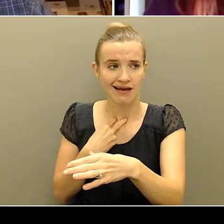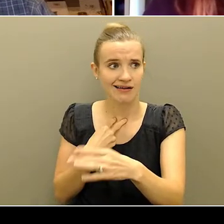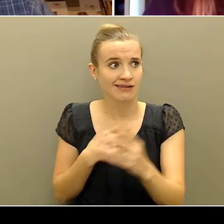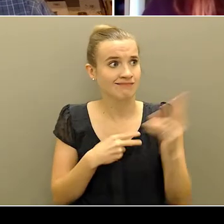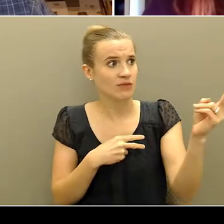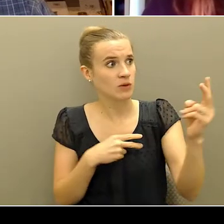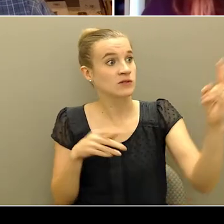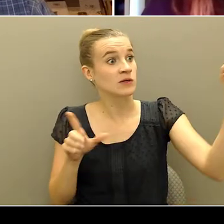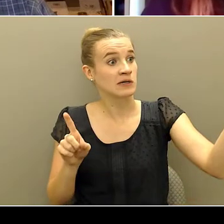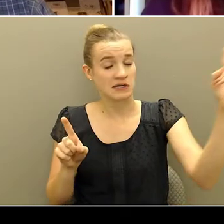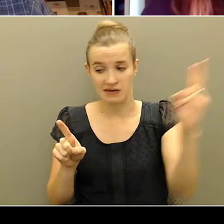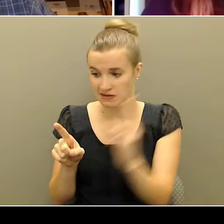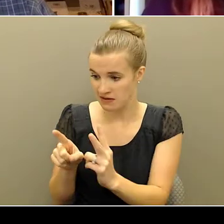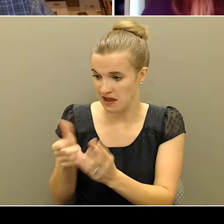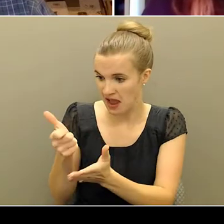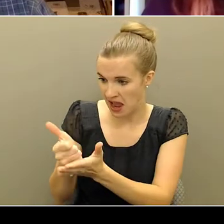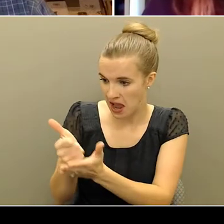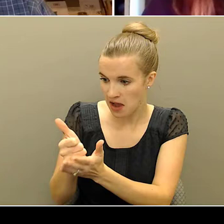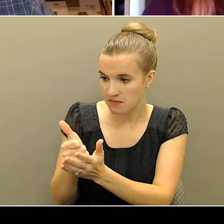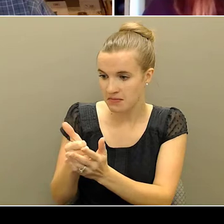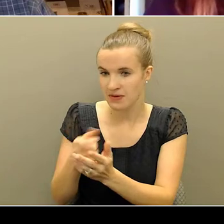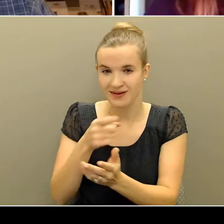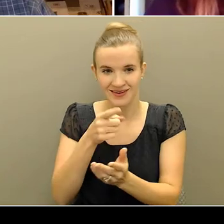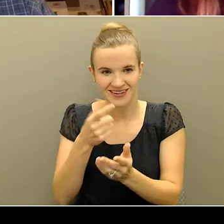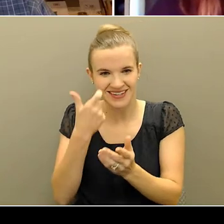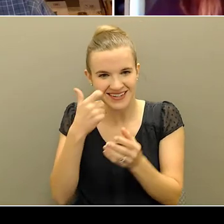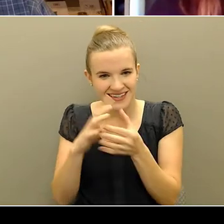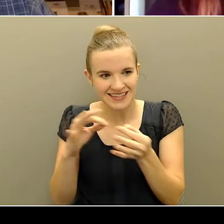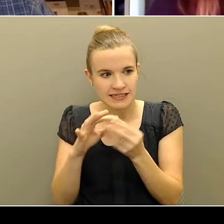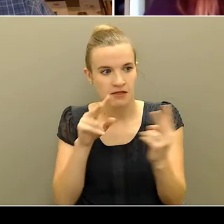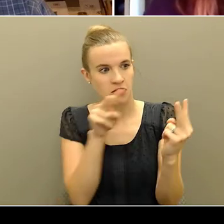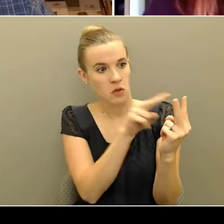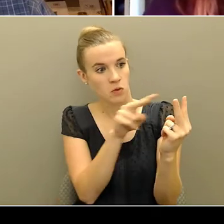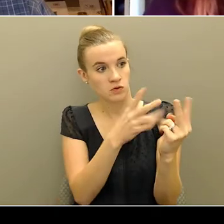situation, you know, one of these days. And, you know, I think, you know, one of